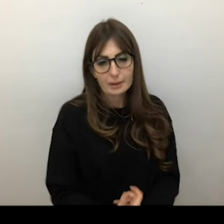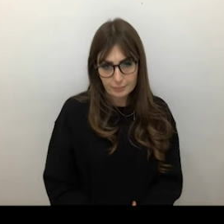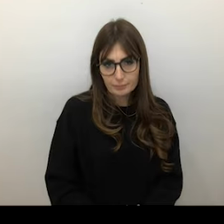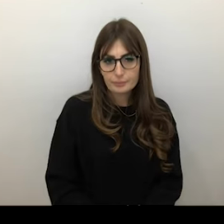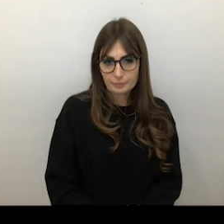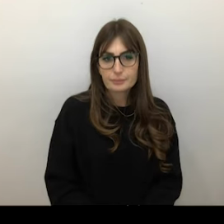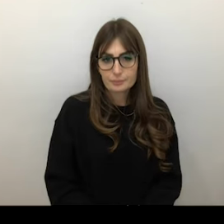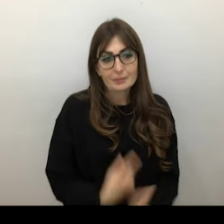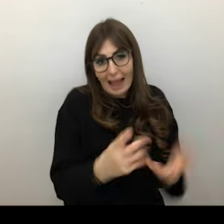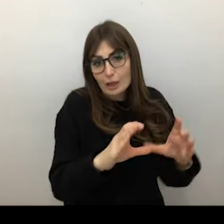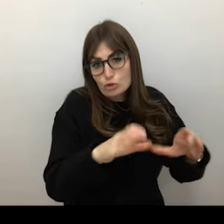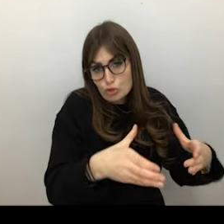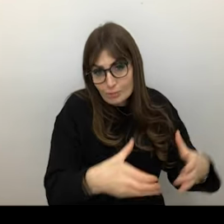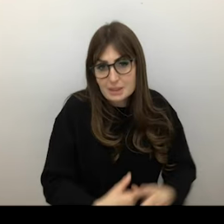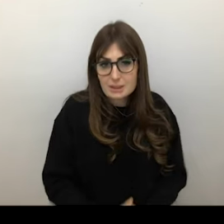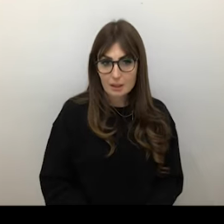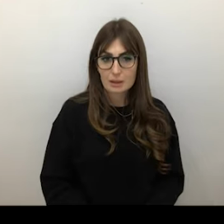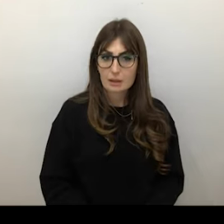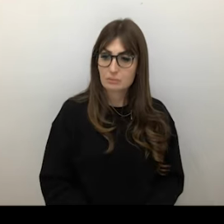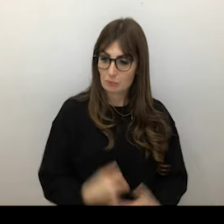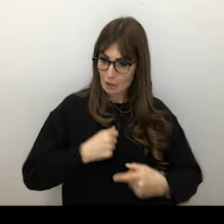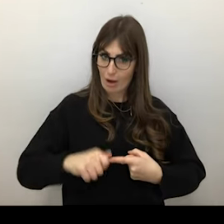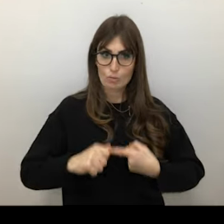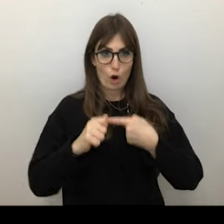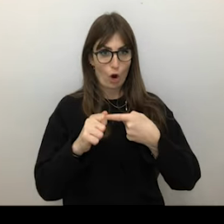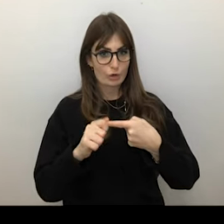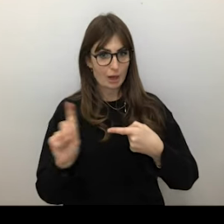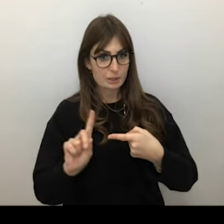artists and groups. So what are we prioritising?